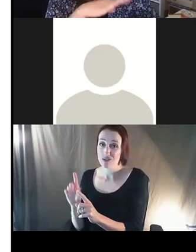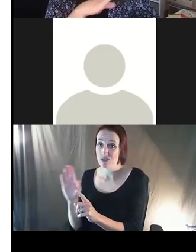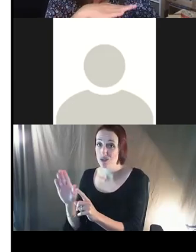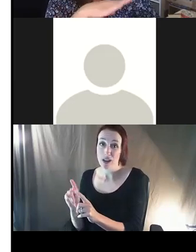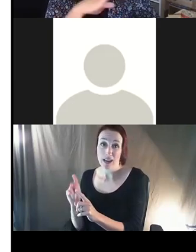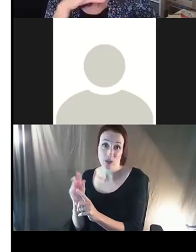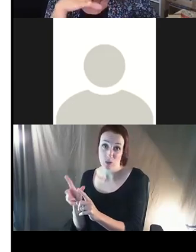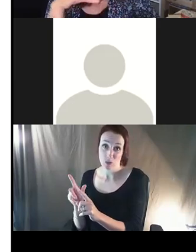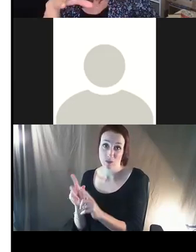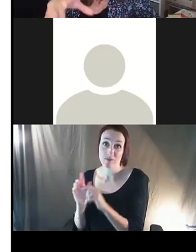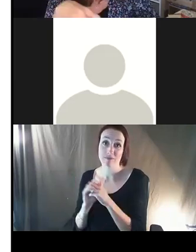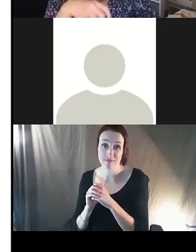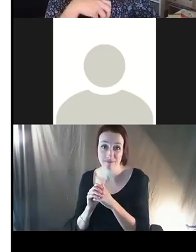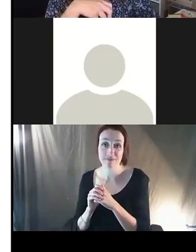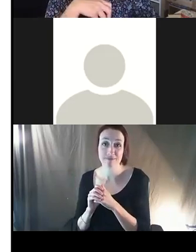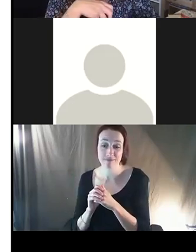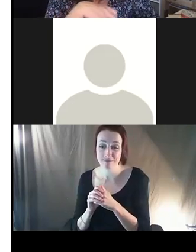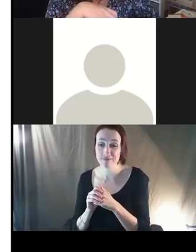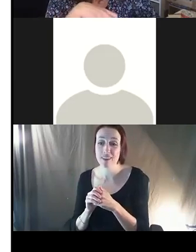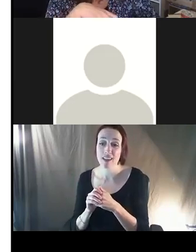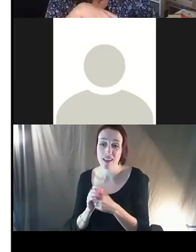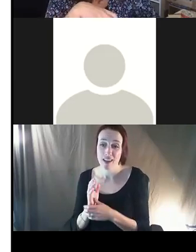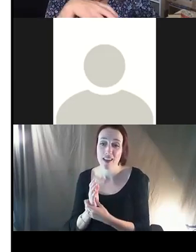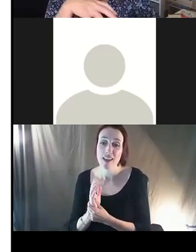actually do completely apply to that.